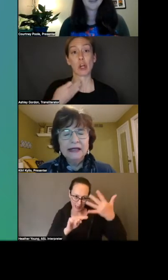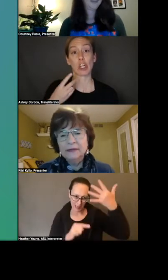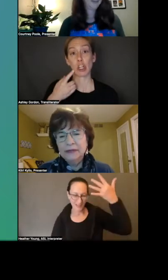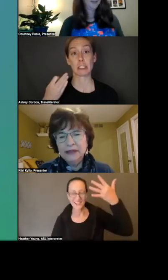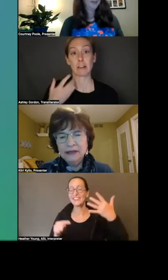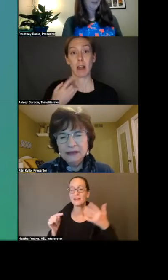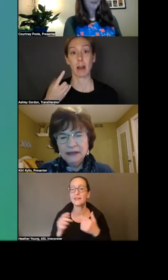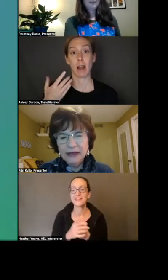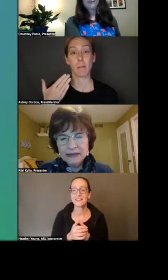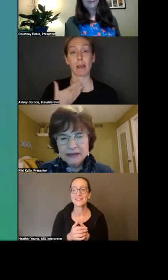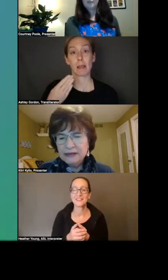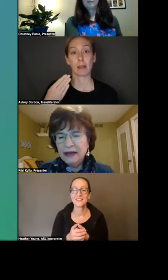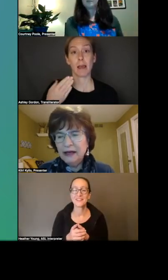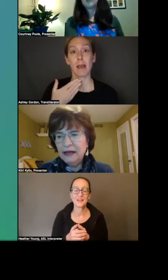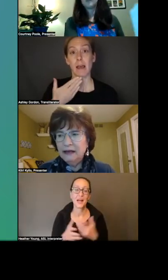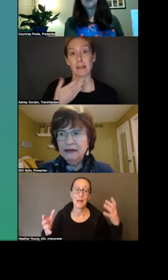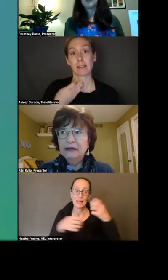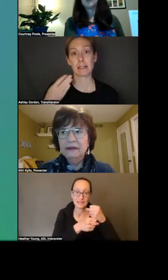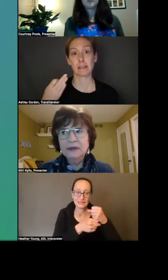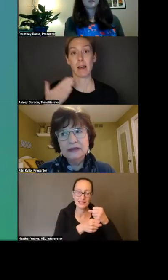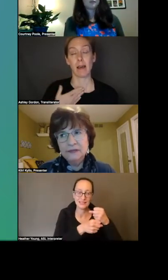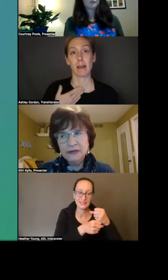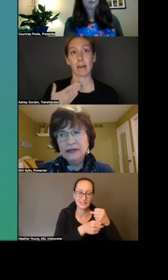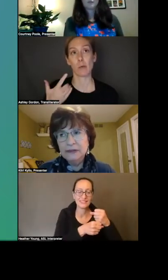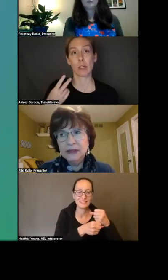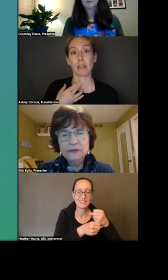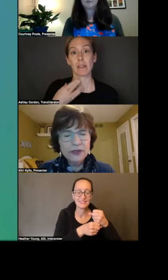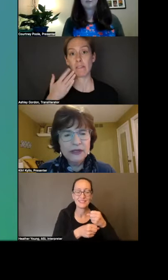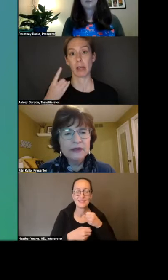In essence, I was in the field, as I mentioned, 40 years,